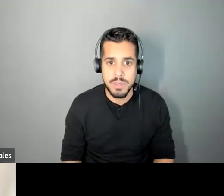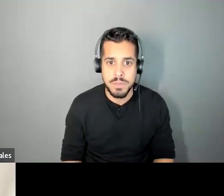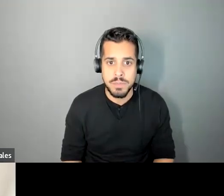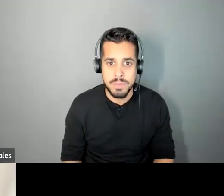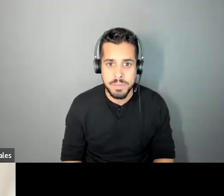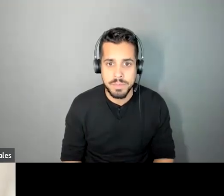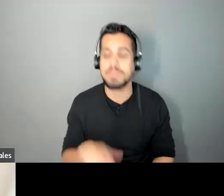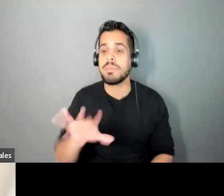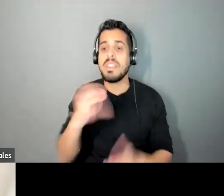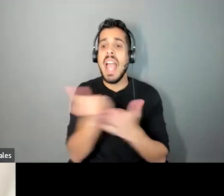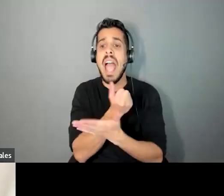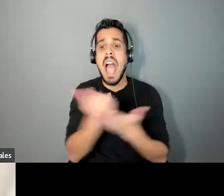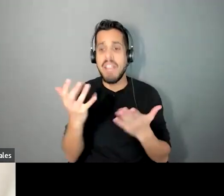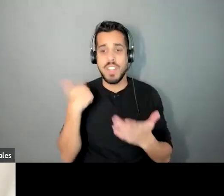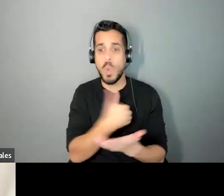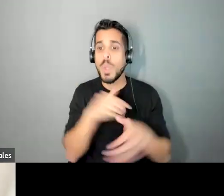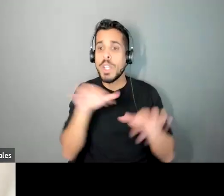[Mike] Everything that we do, Daniel, is virtual remote.